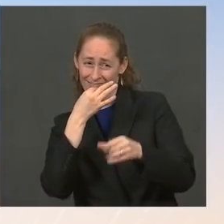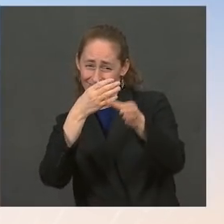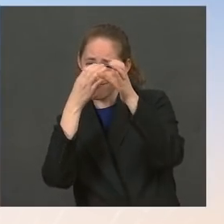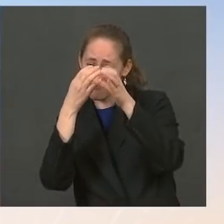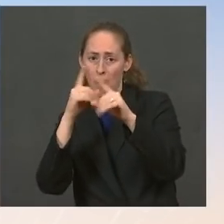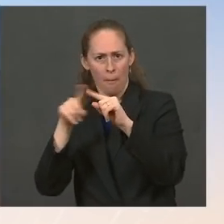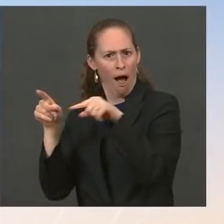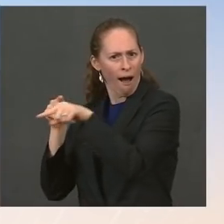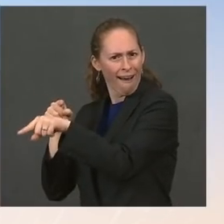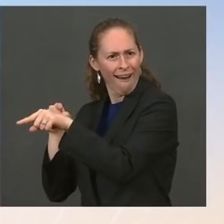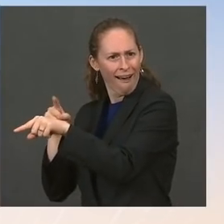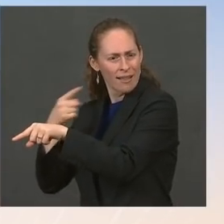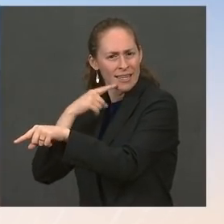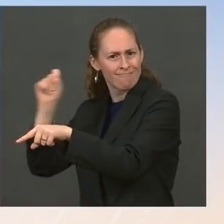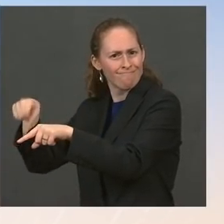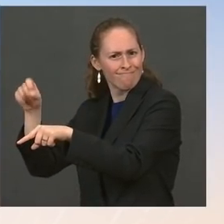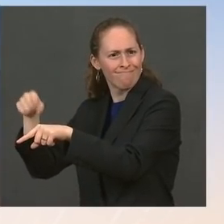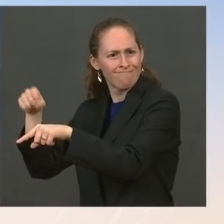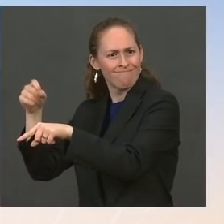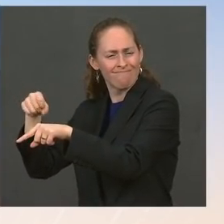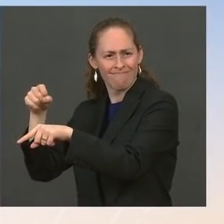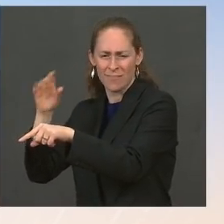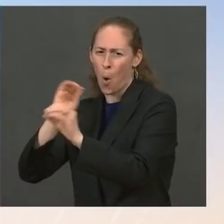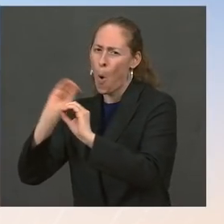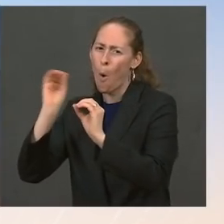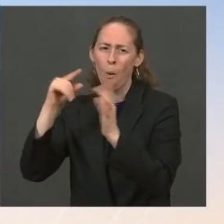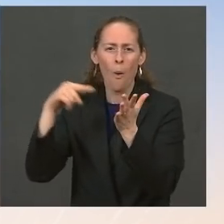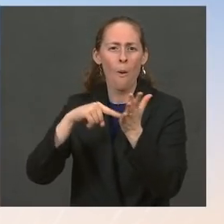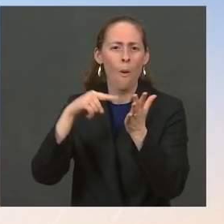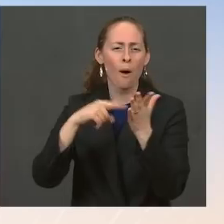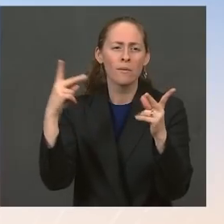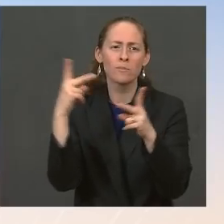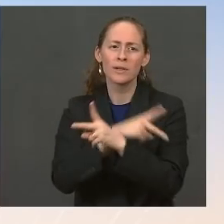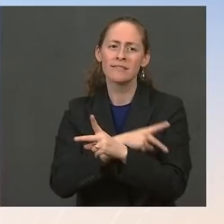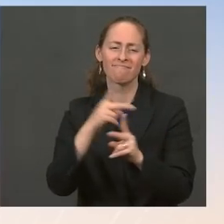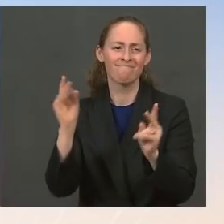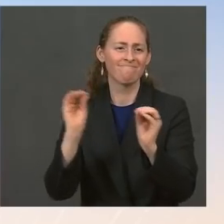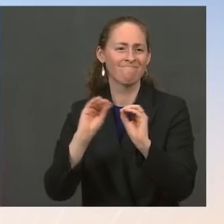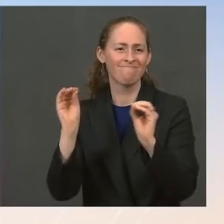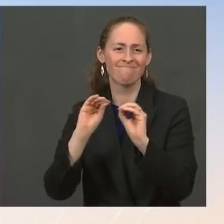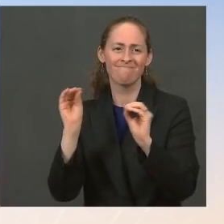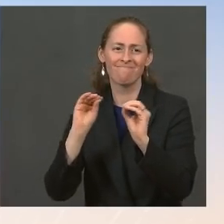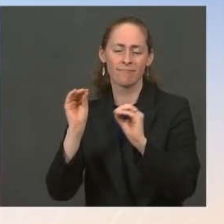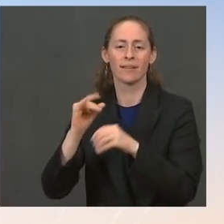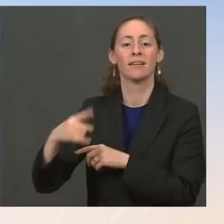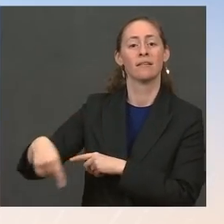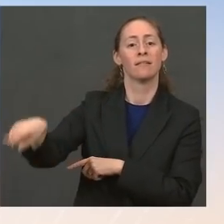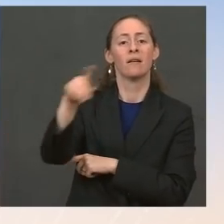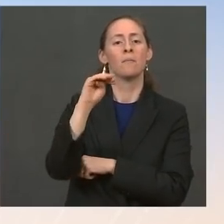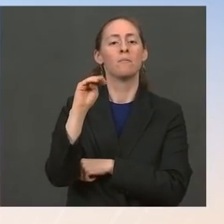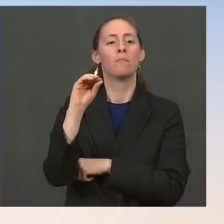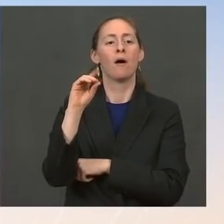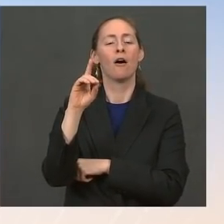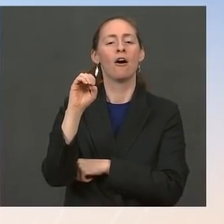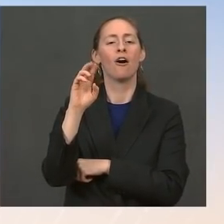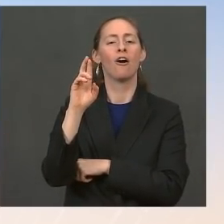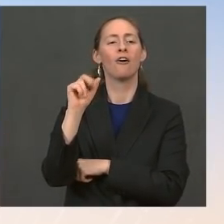savings that will come from this. That is why moderate members of the House, I think they would tell you -- and many of them have spoken to this, including Congressman Kurt Schrader,